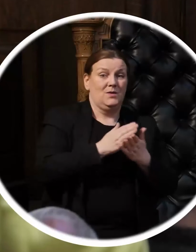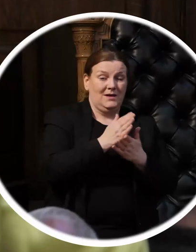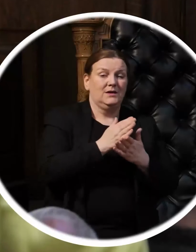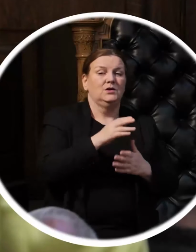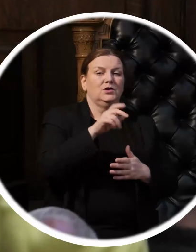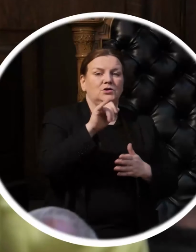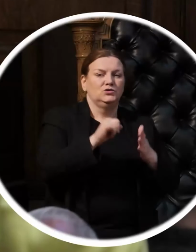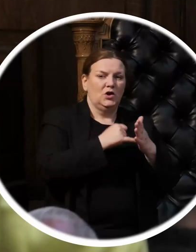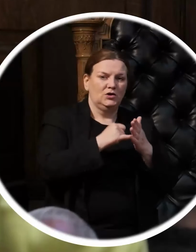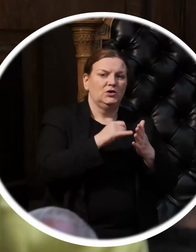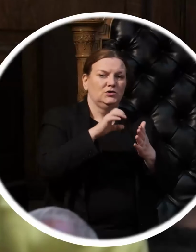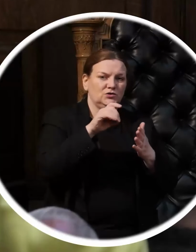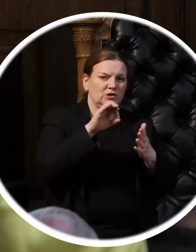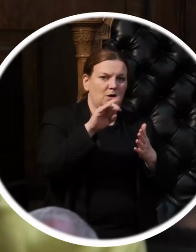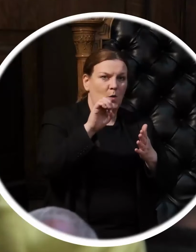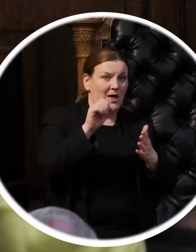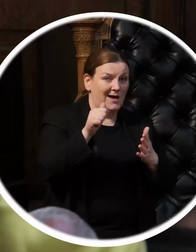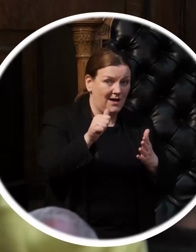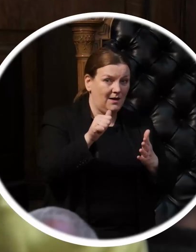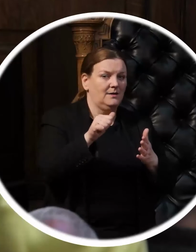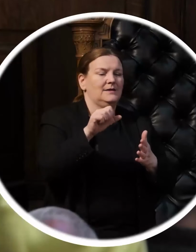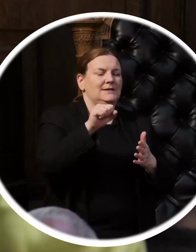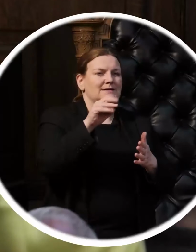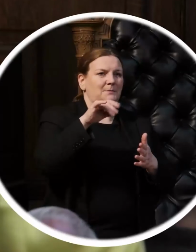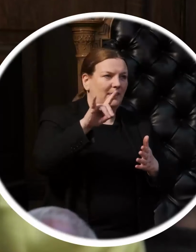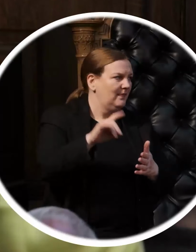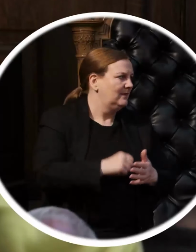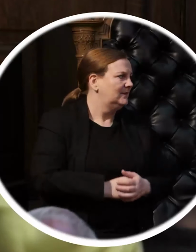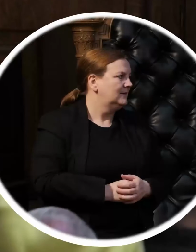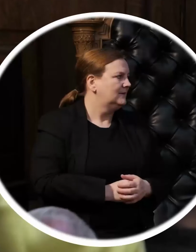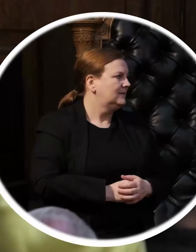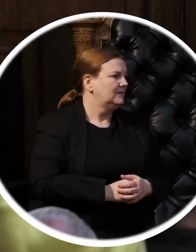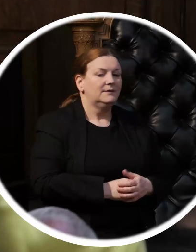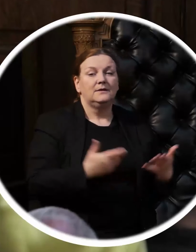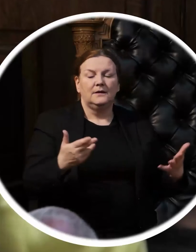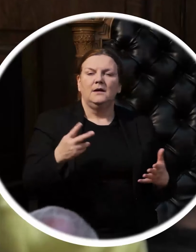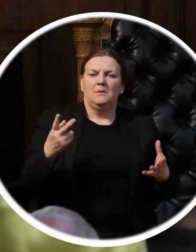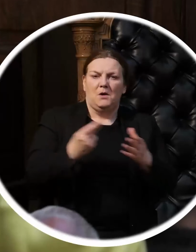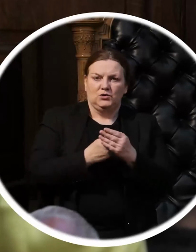I always have to be careful when I pronounce his middle name. And it was a partnership between the two railway companies.